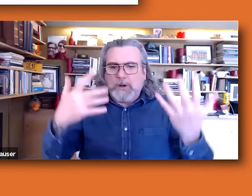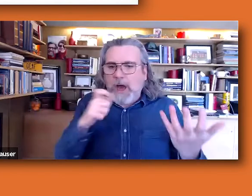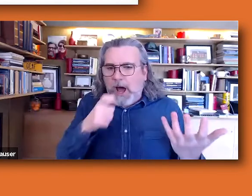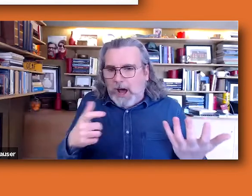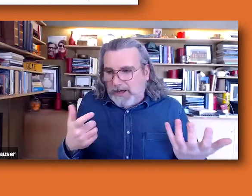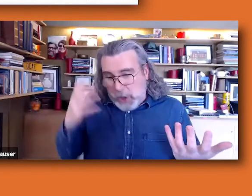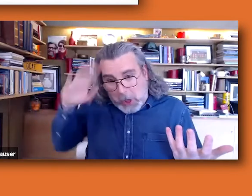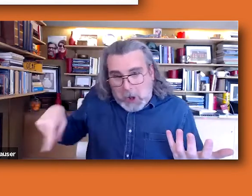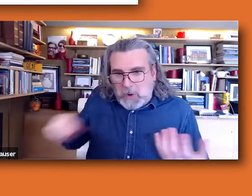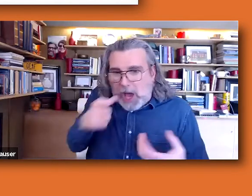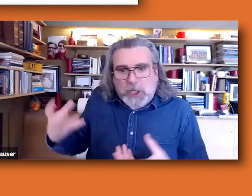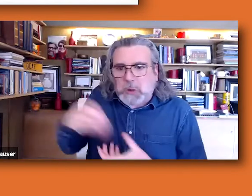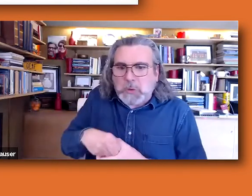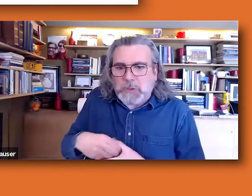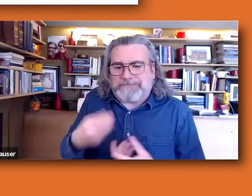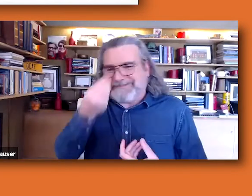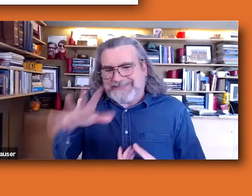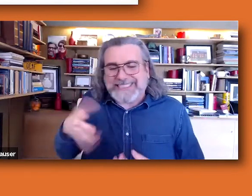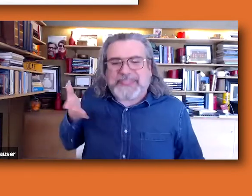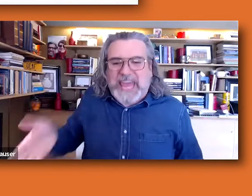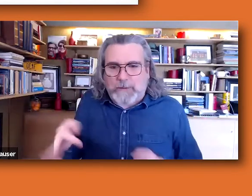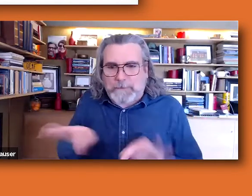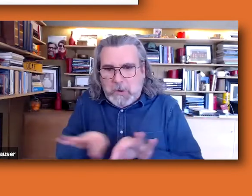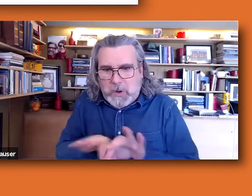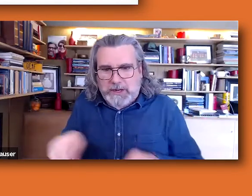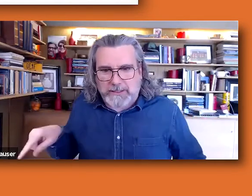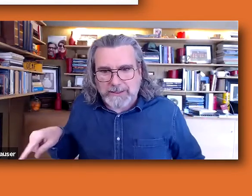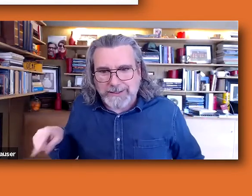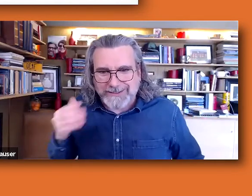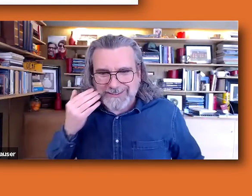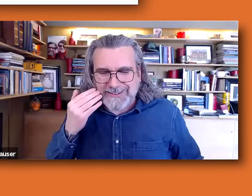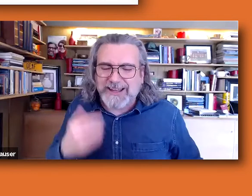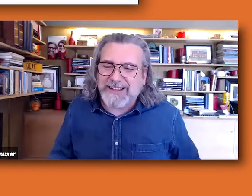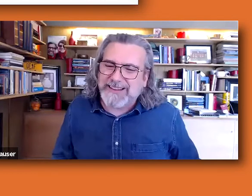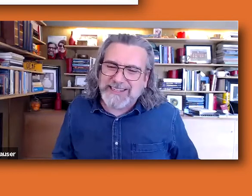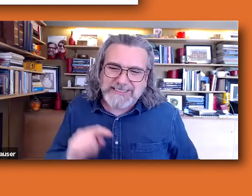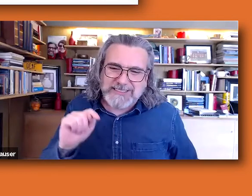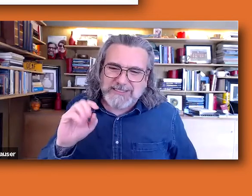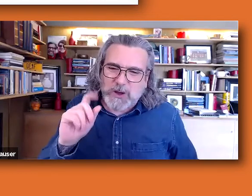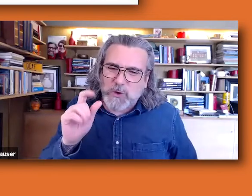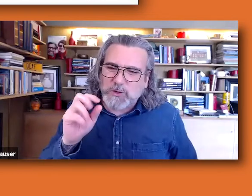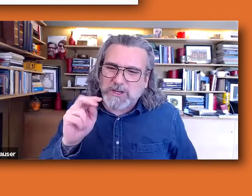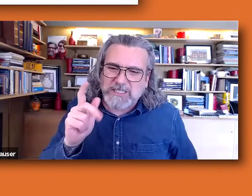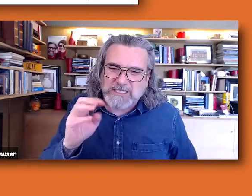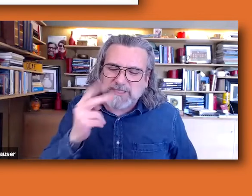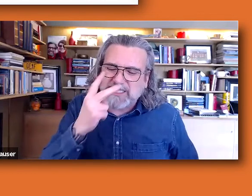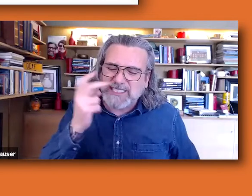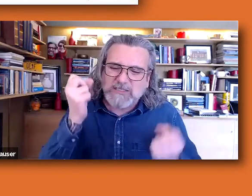and I am not privy to all of the conversation that's happening on-- happening in that group.